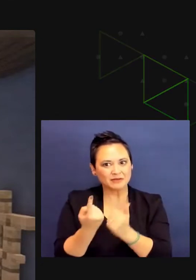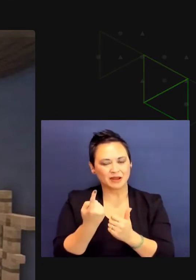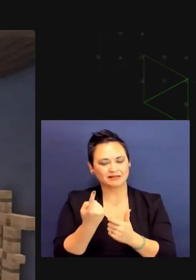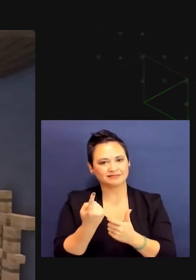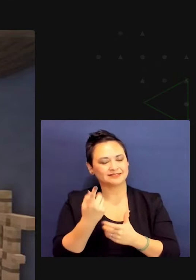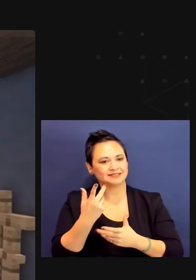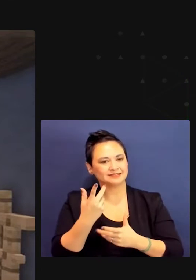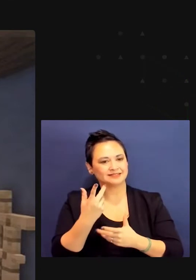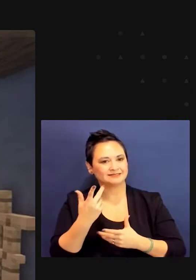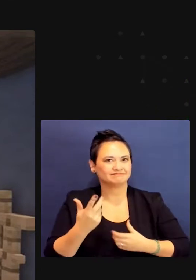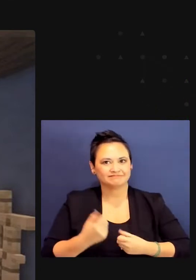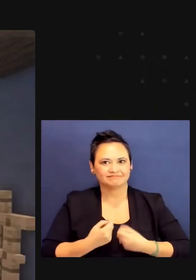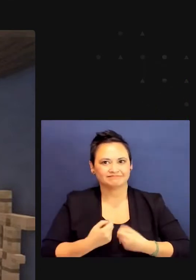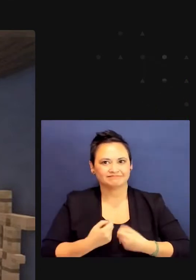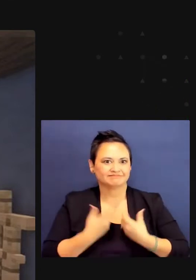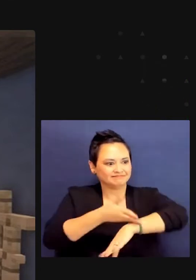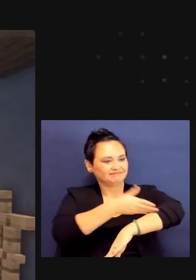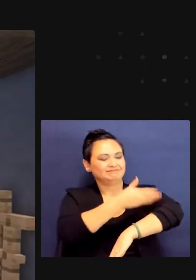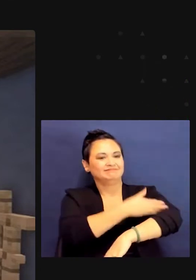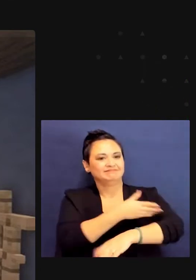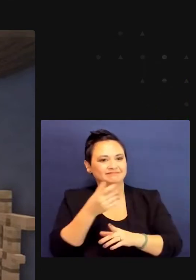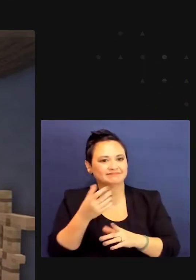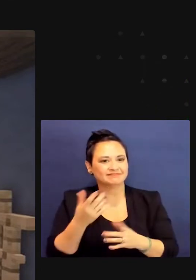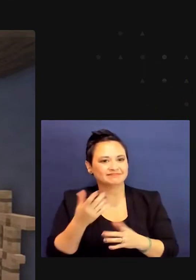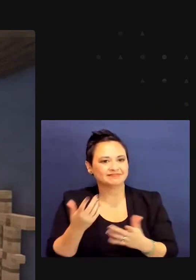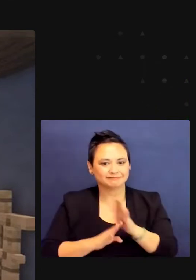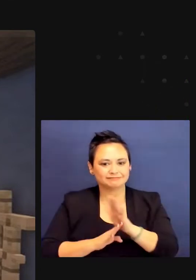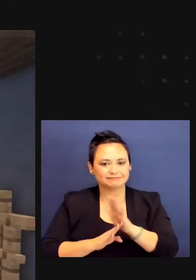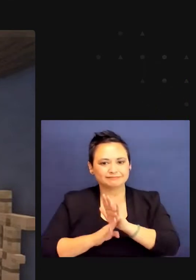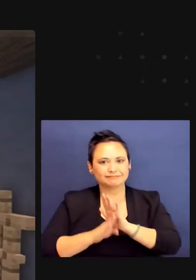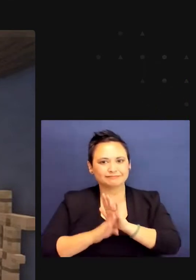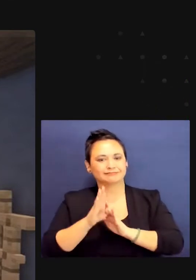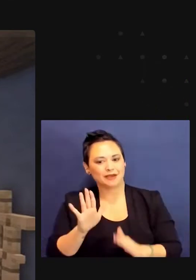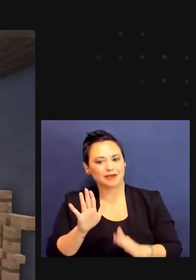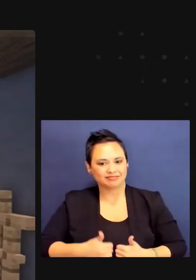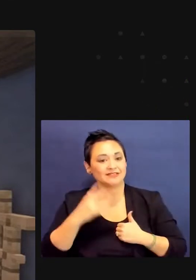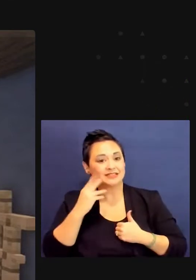you know, their lived experience matches the principles that you talk about. That's the hardest part.